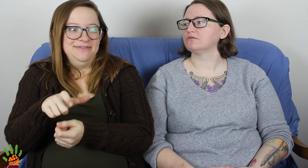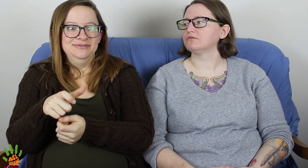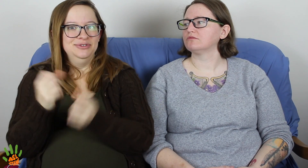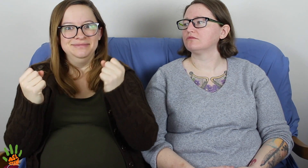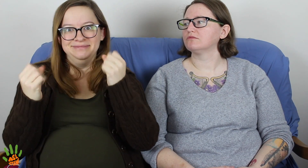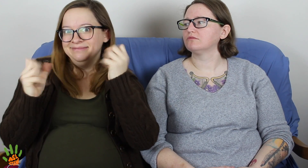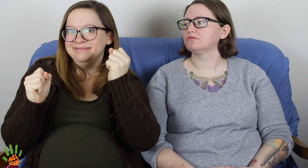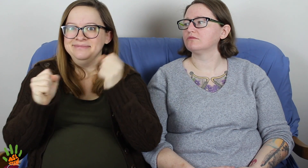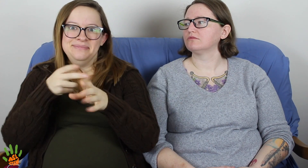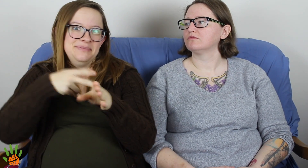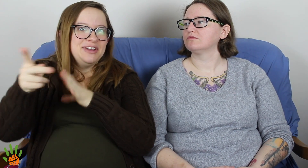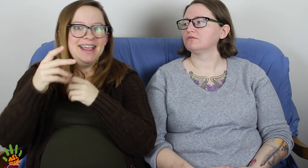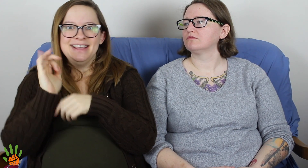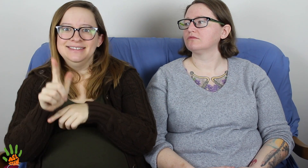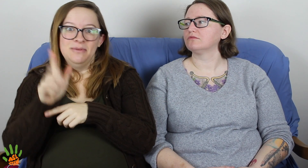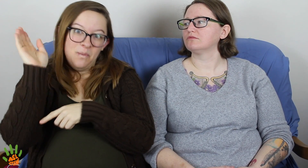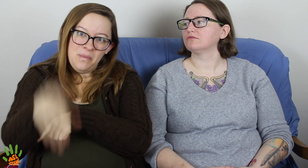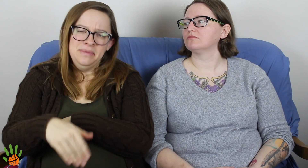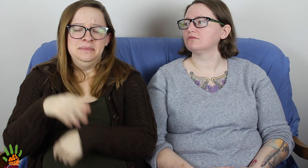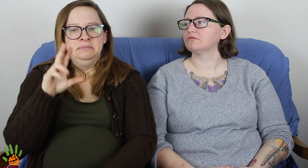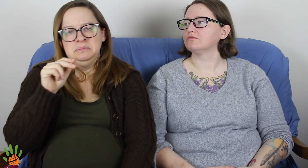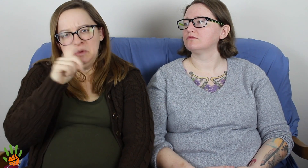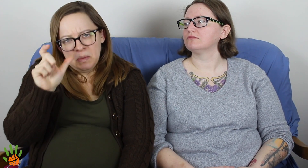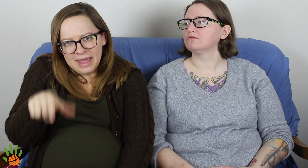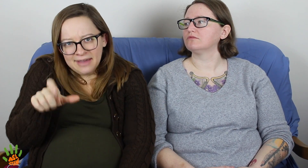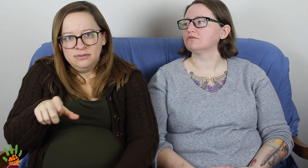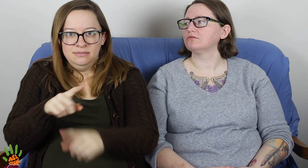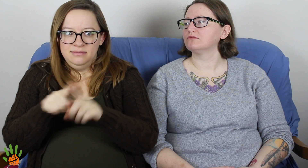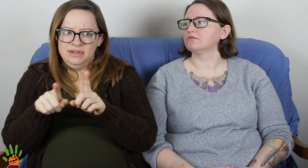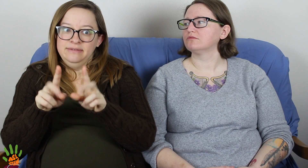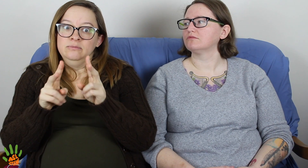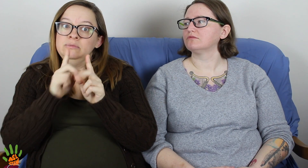You don't have to sign pure ASL the whole time. You really don't.